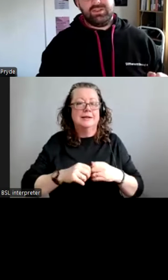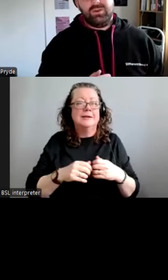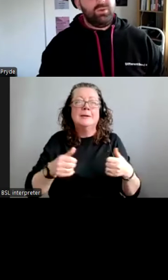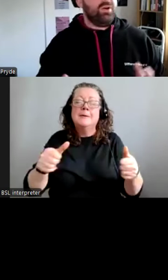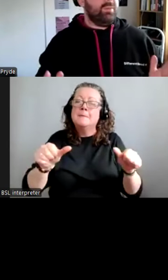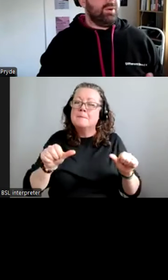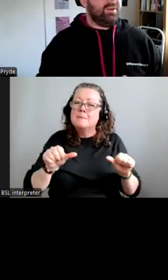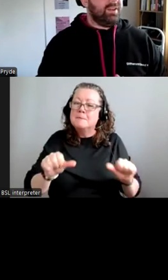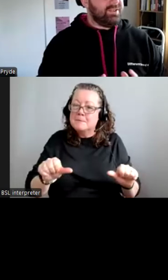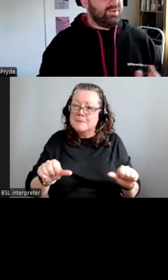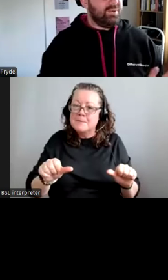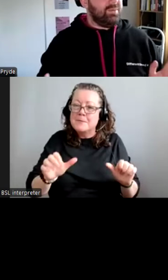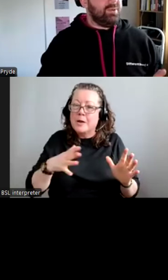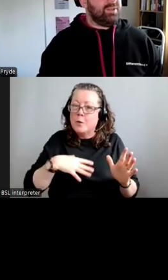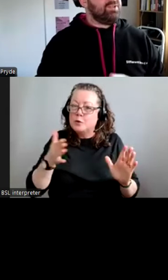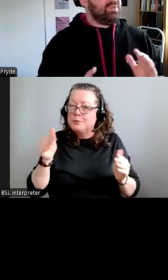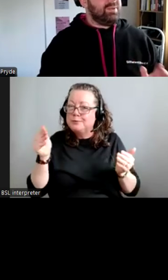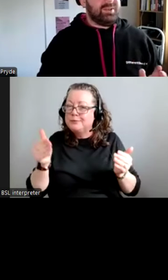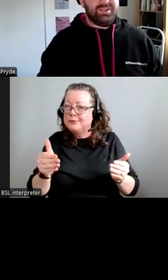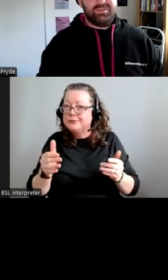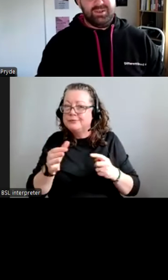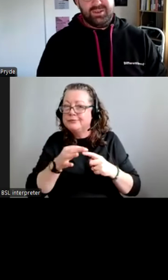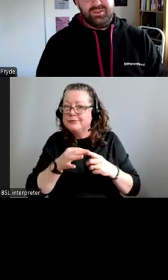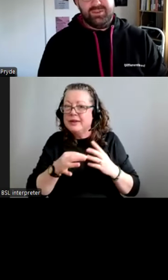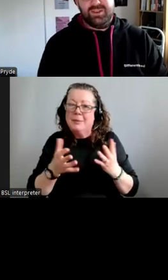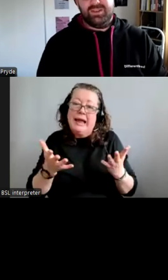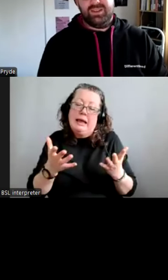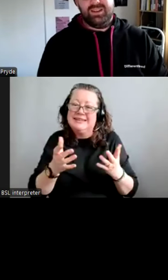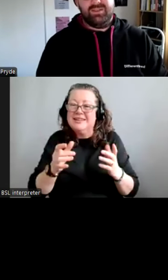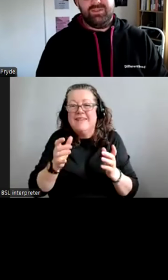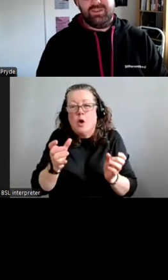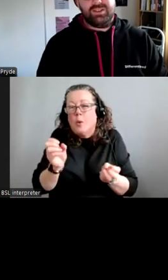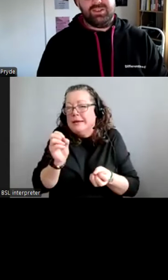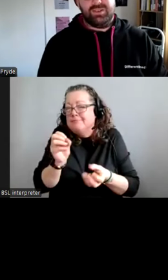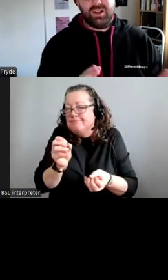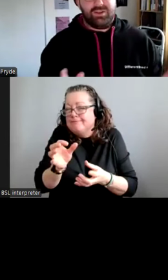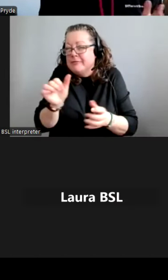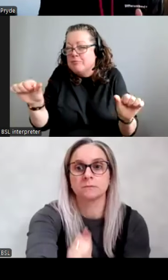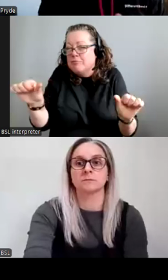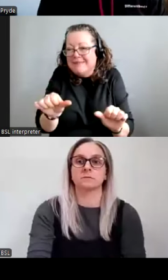There's a whole lot more and there's a whole lot more potential webinars, but we're going to focus on finishing on color here,